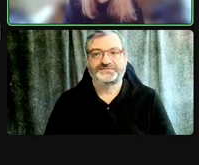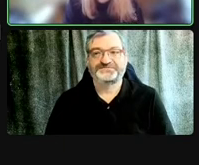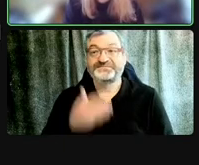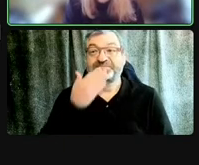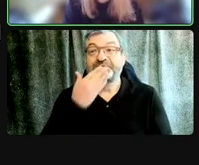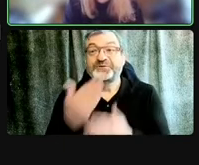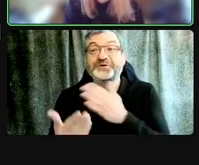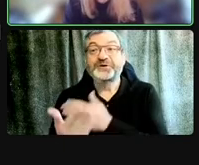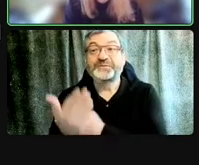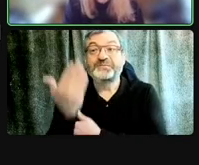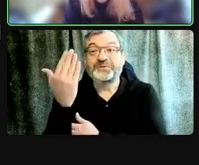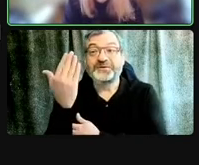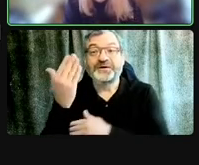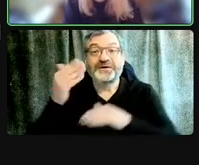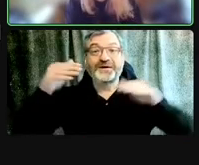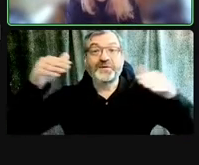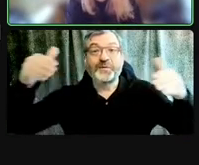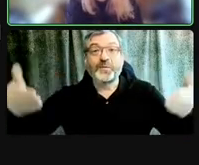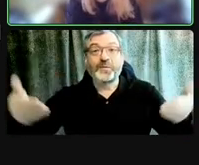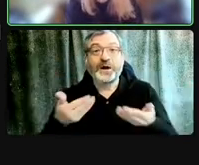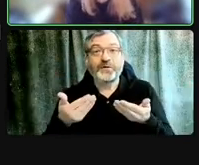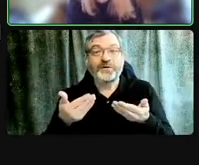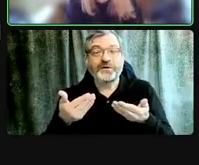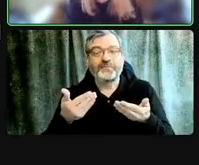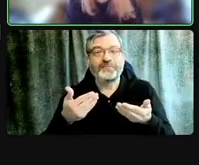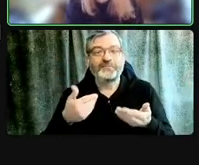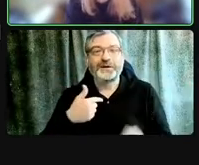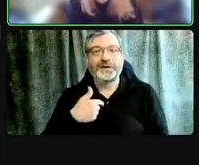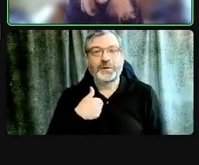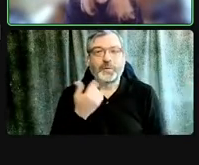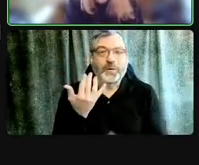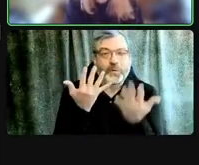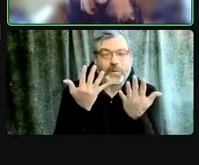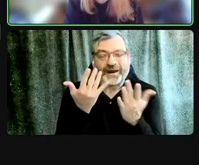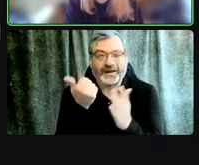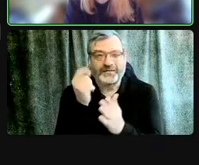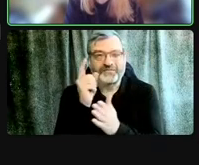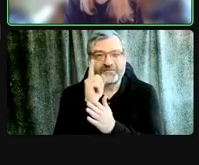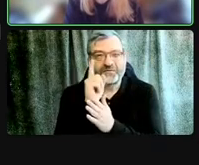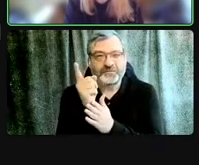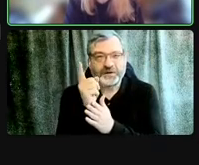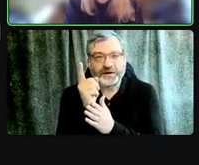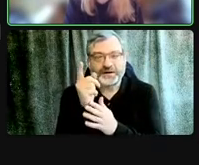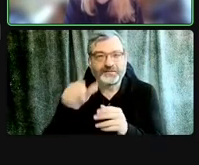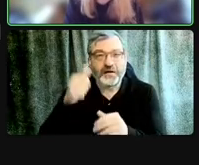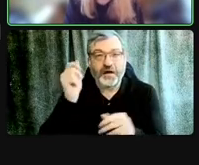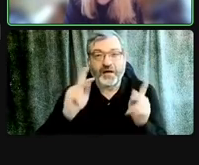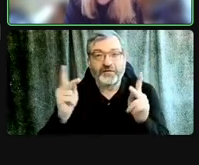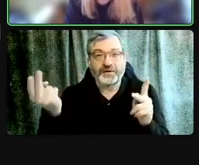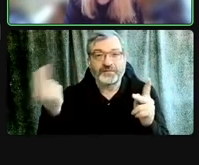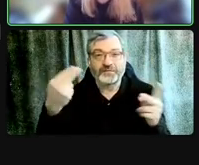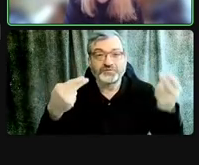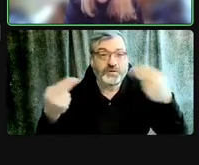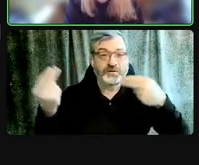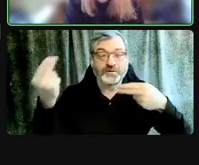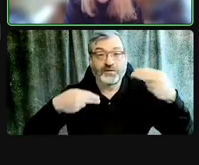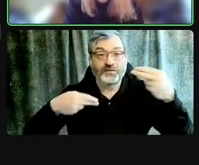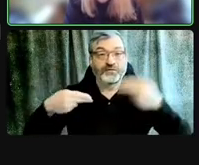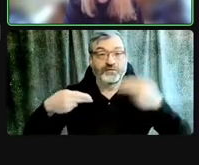We are waiting a little while for people to join us in the Zoom Webinar Room.